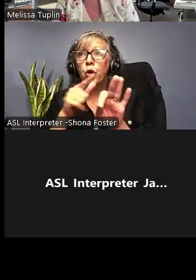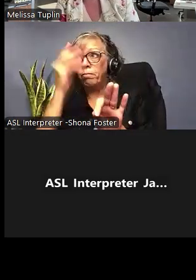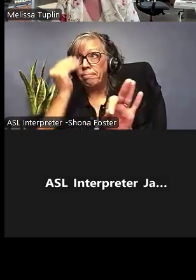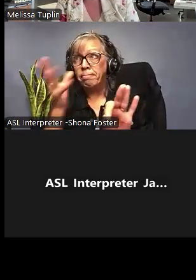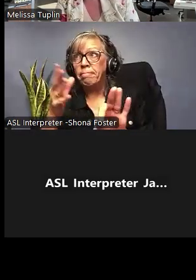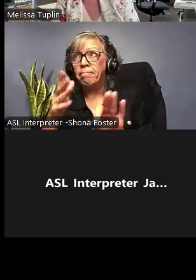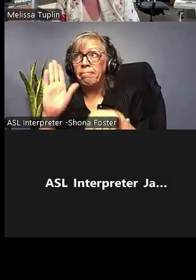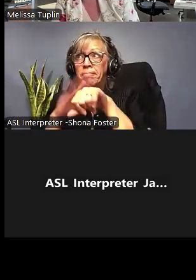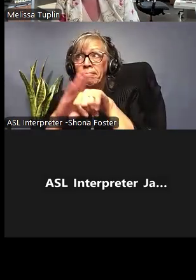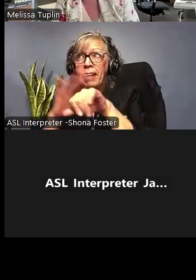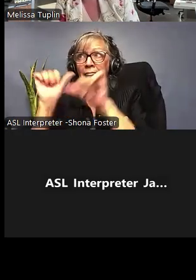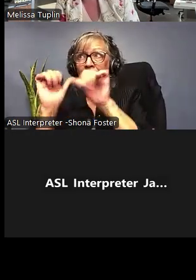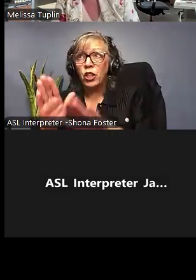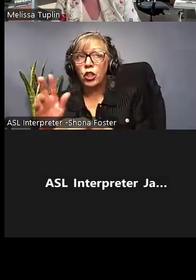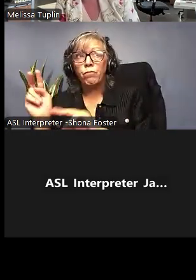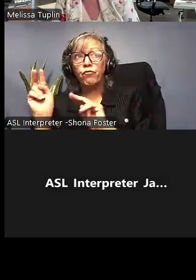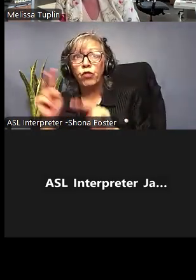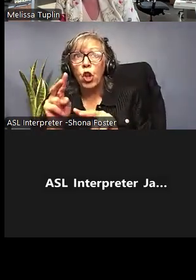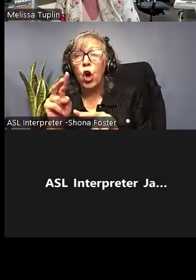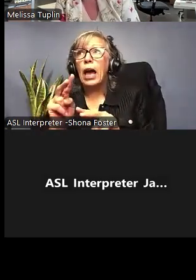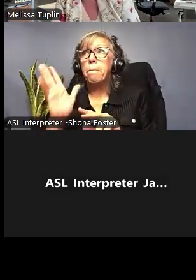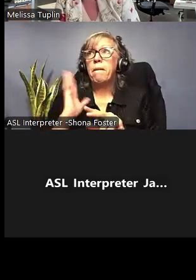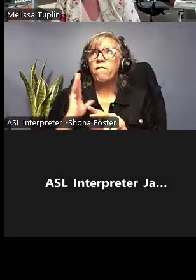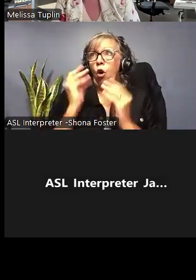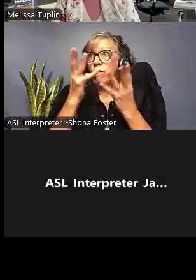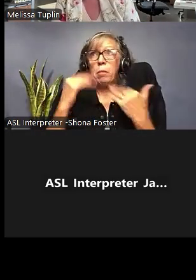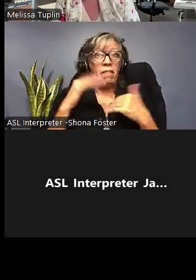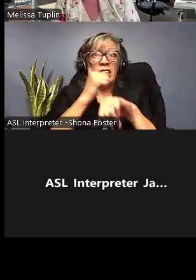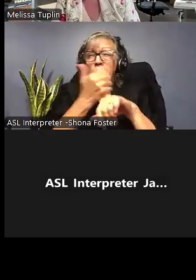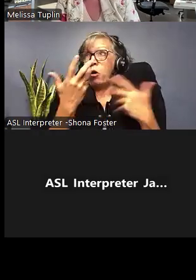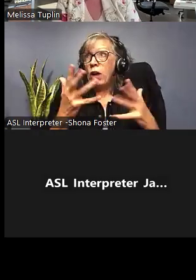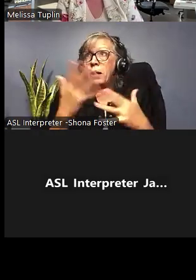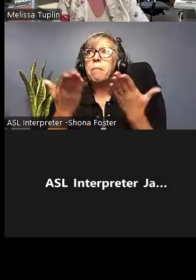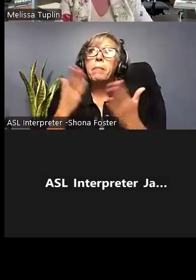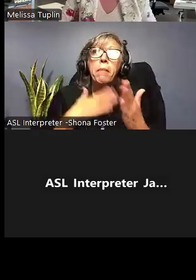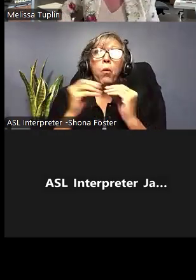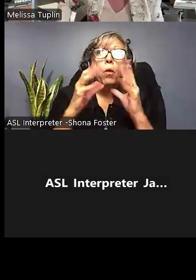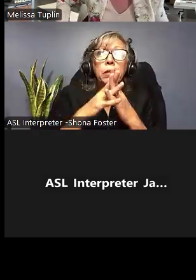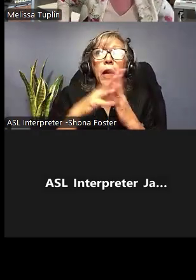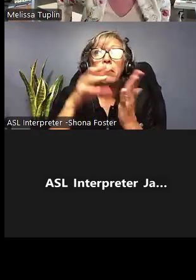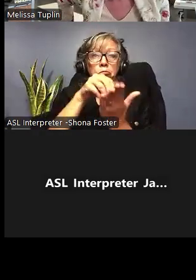or information that exists on your website or your social accounts, as that can provide